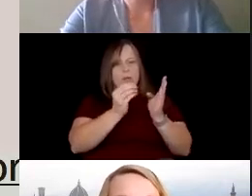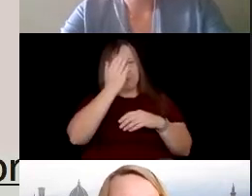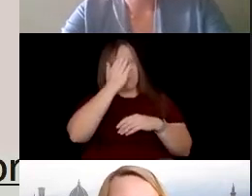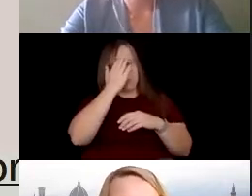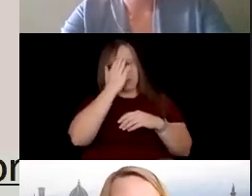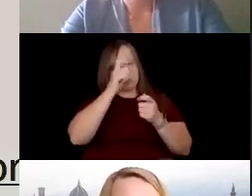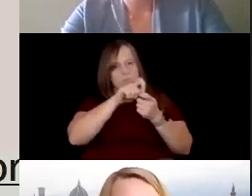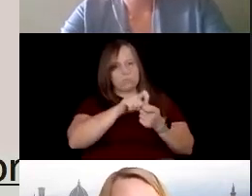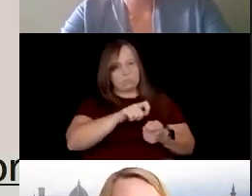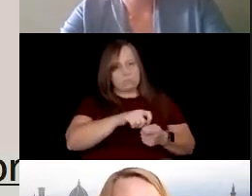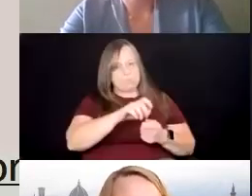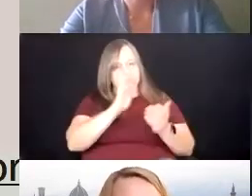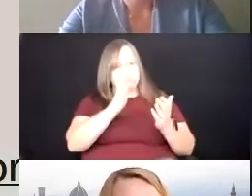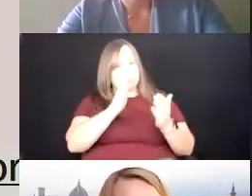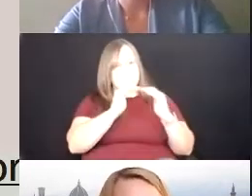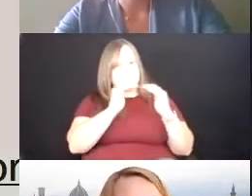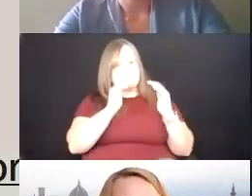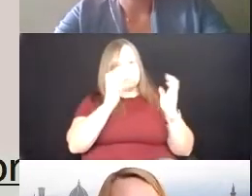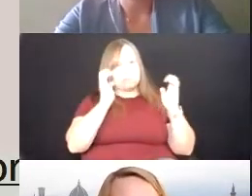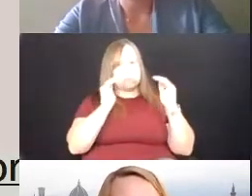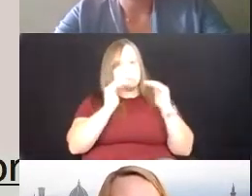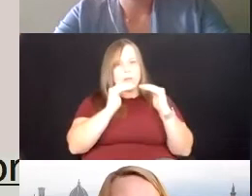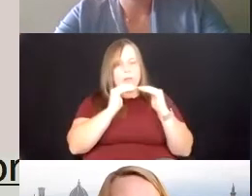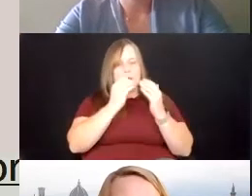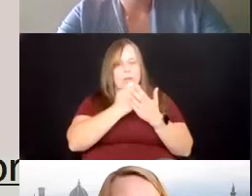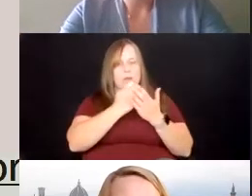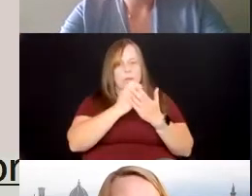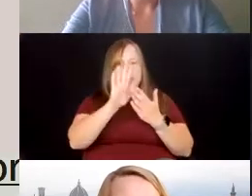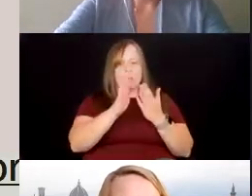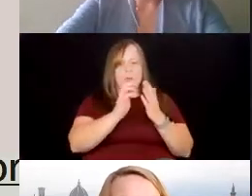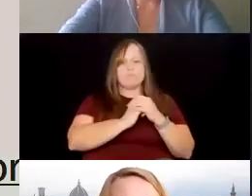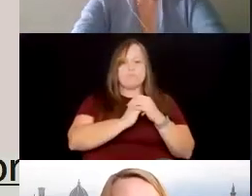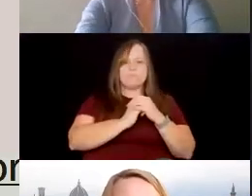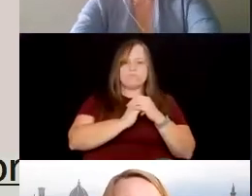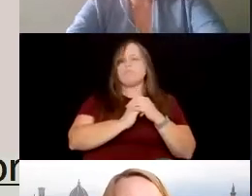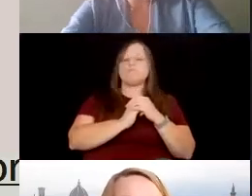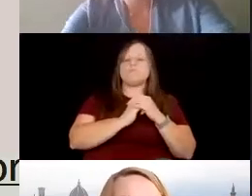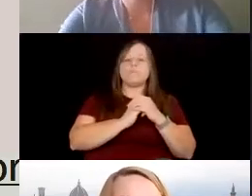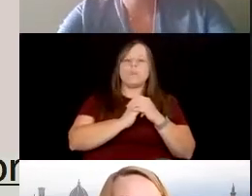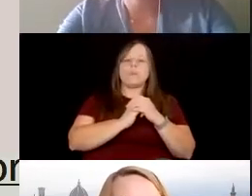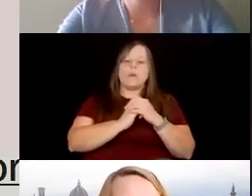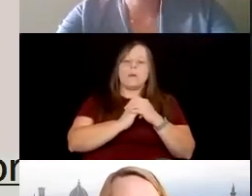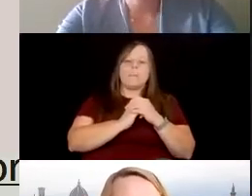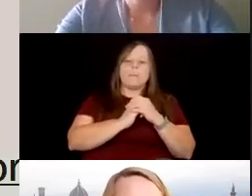So impropriety and inequity are the two categories there. And then the Board for Correction of Records is different.